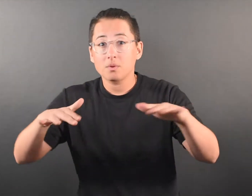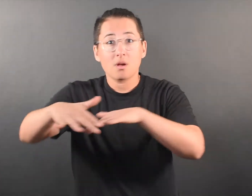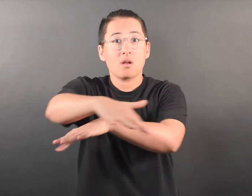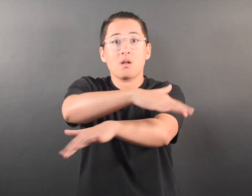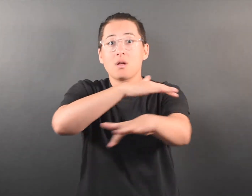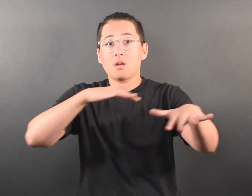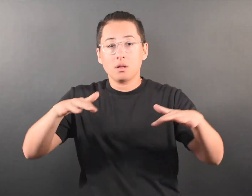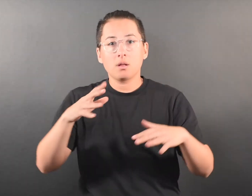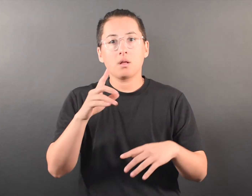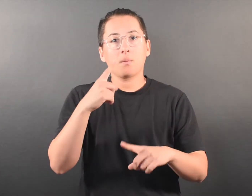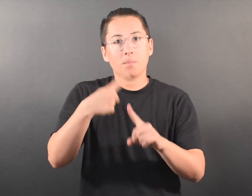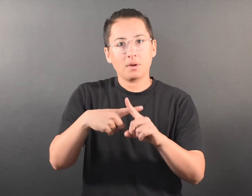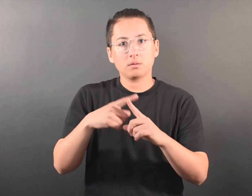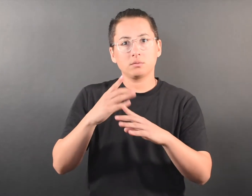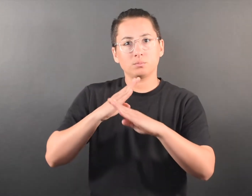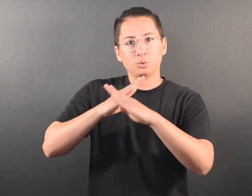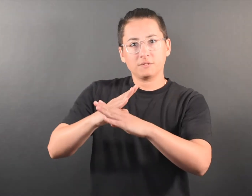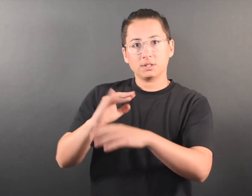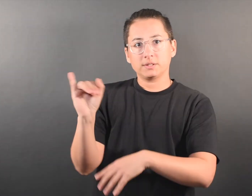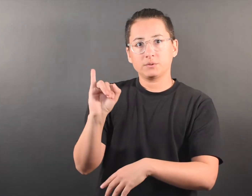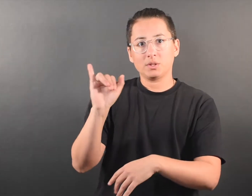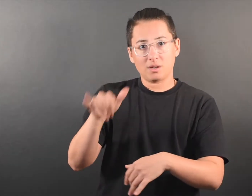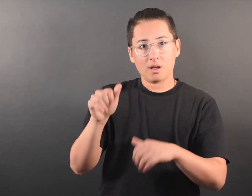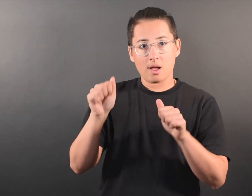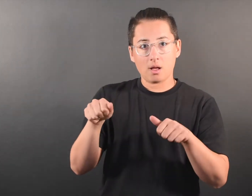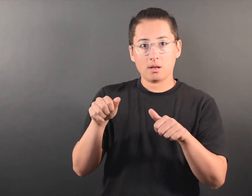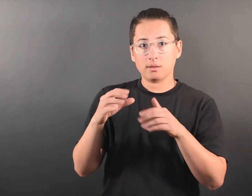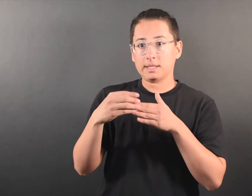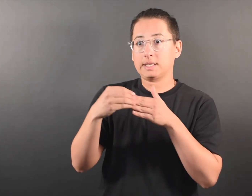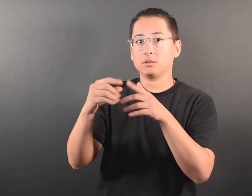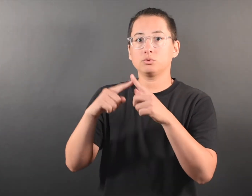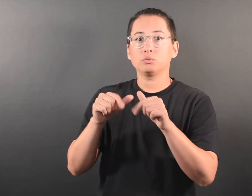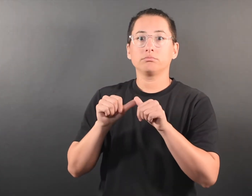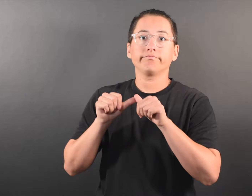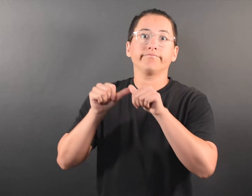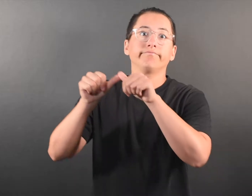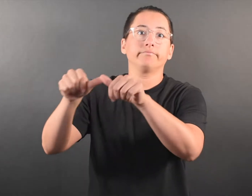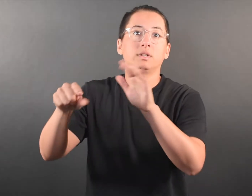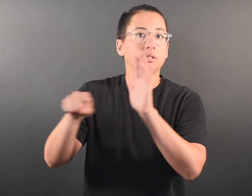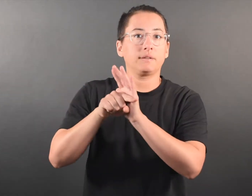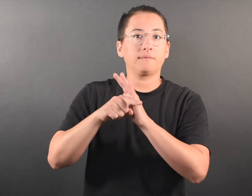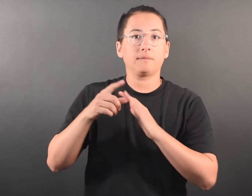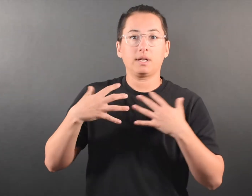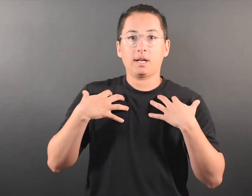virus to others and preventing infection that can lead to long-term negative health effects.